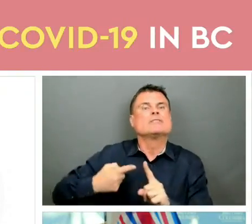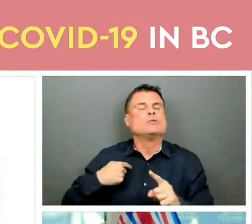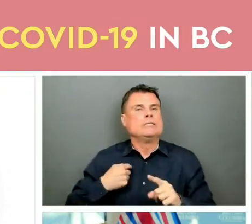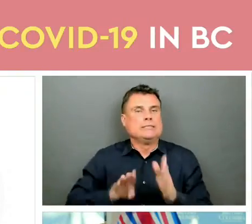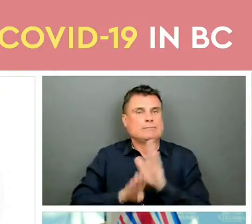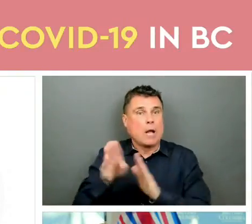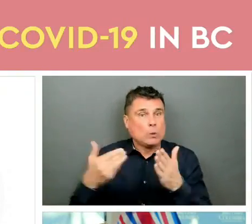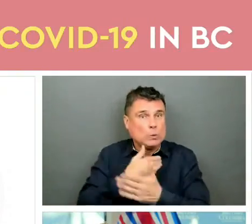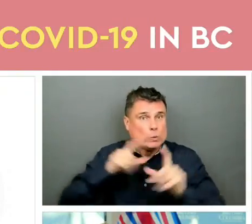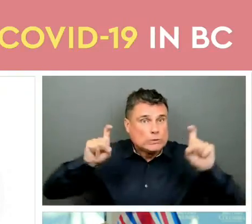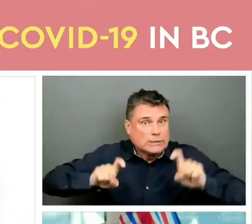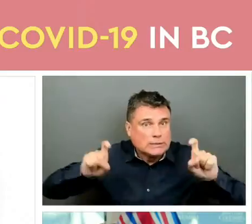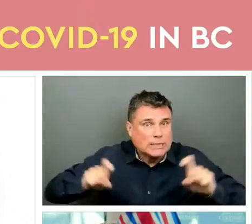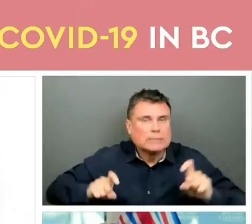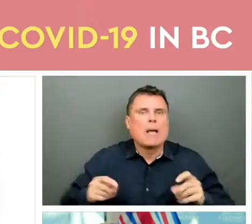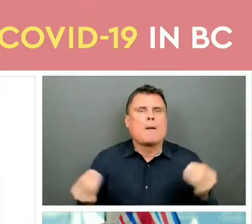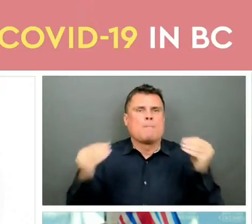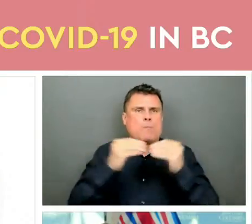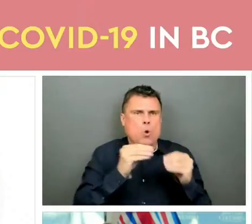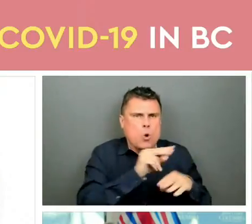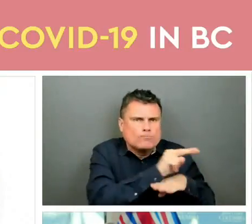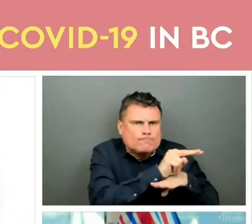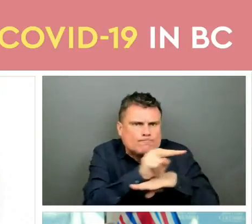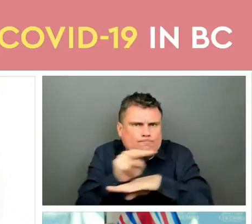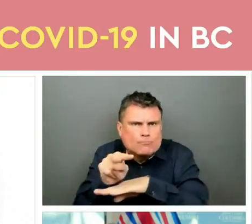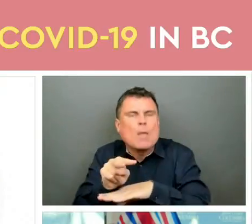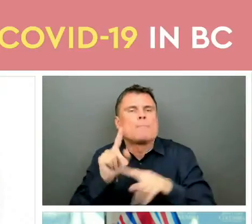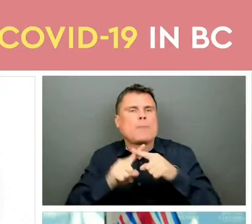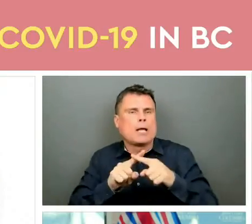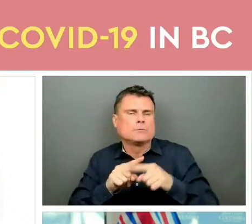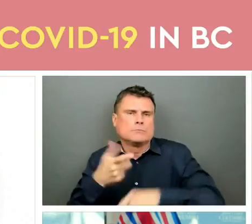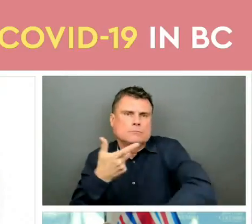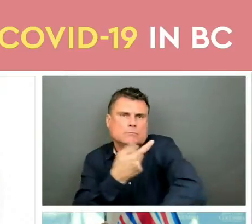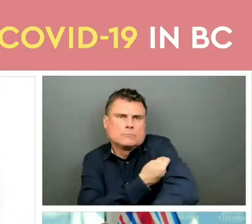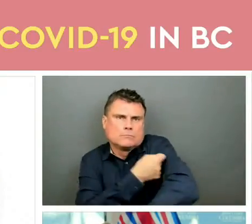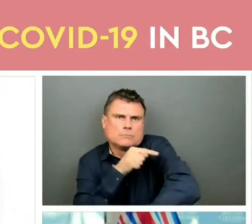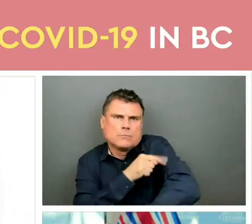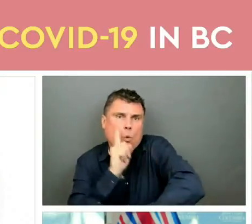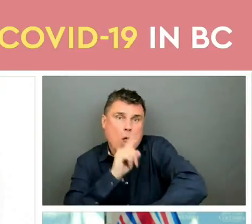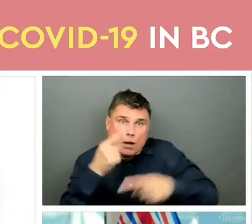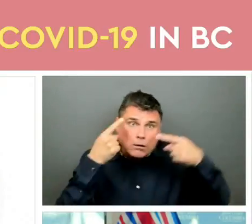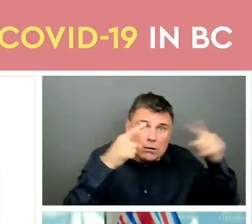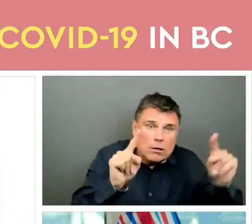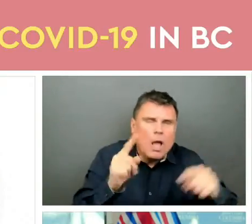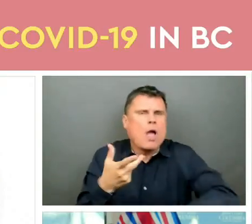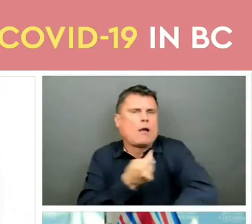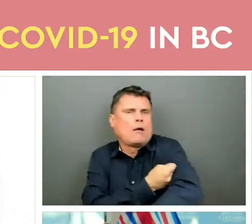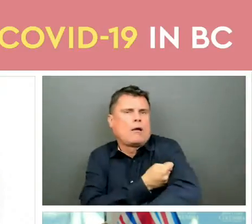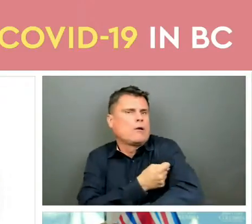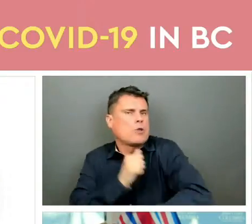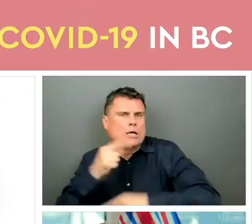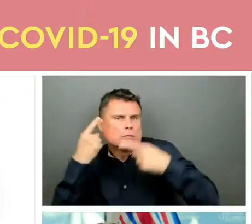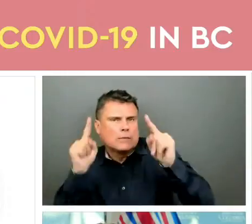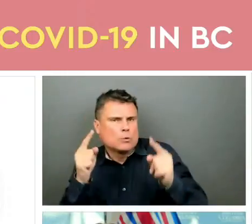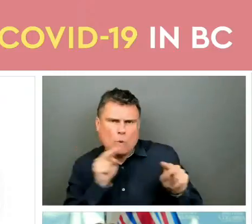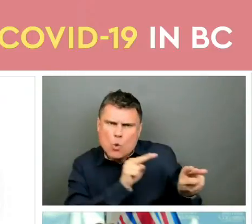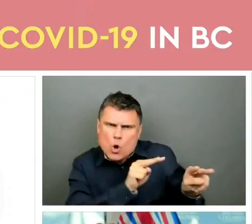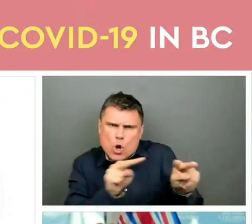our vaccine effectiveness. That is one of the most important things. Monitor the performance of diagnostic tests and understand the evolution of